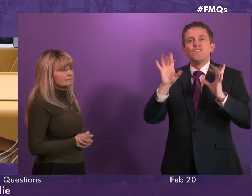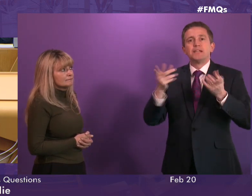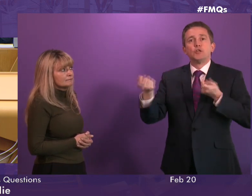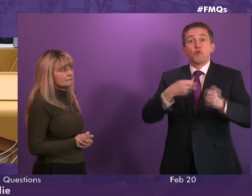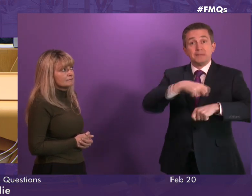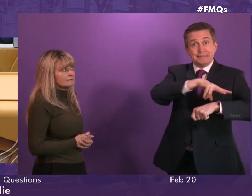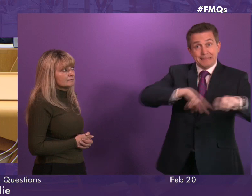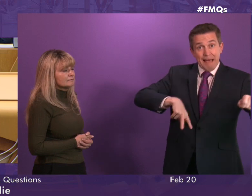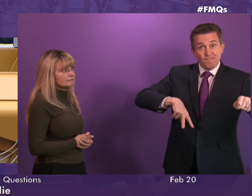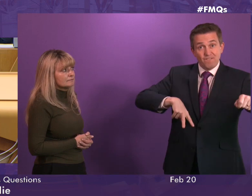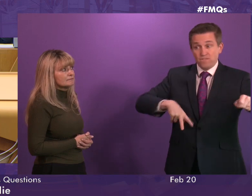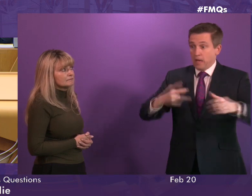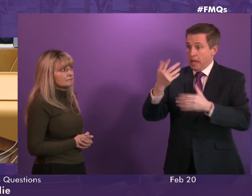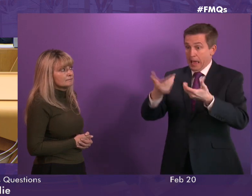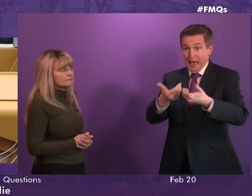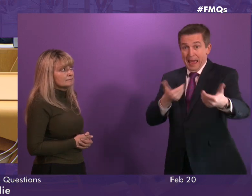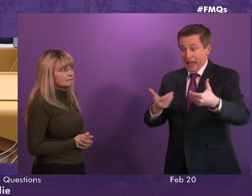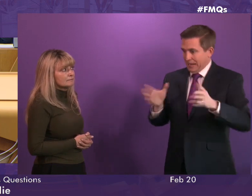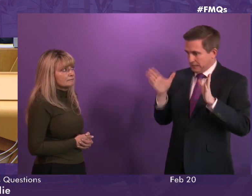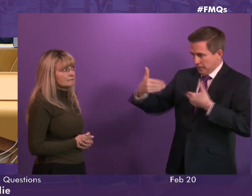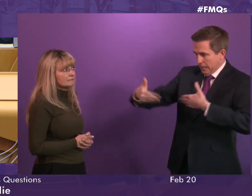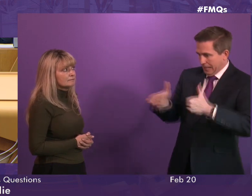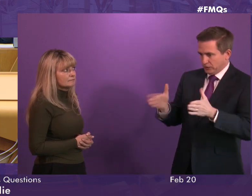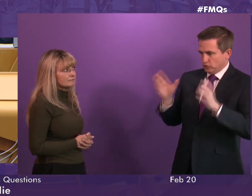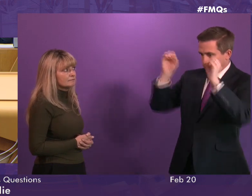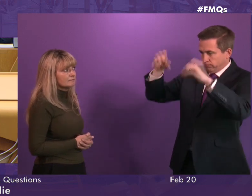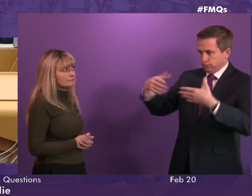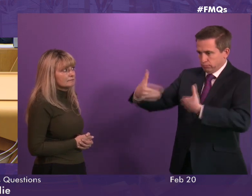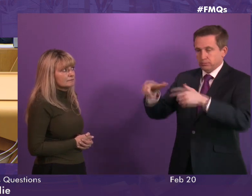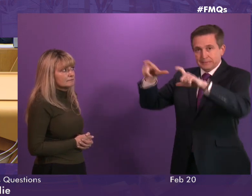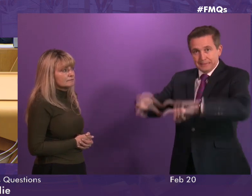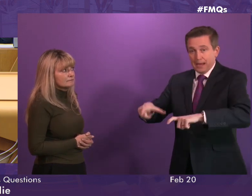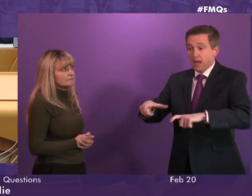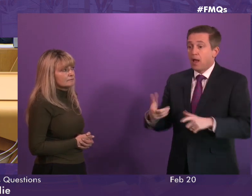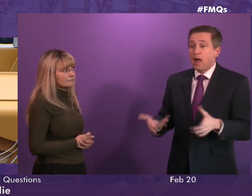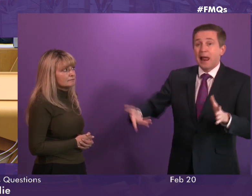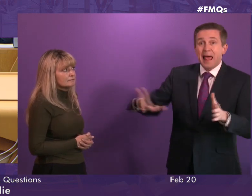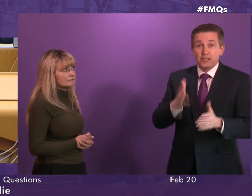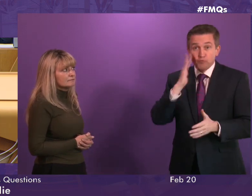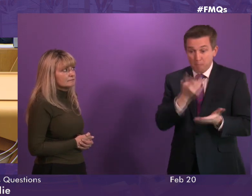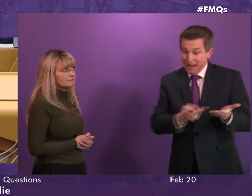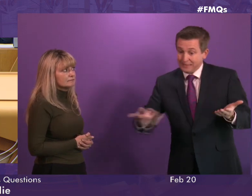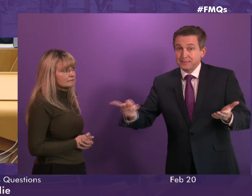isolation facilities and sufficient bed capacity in our already overstretched hospitals to